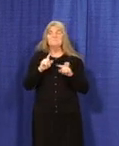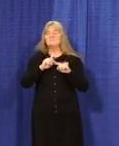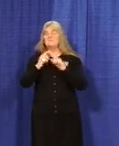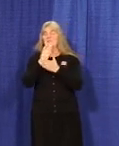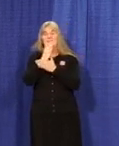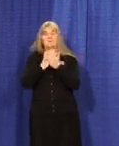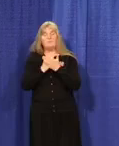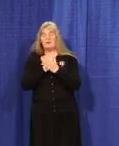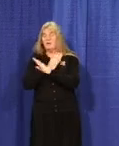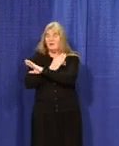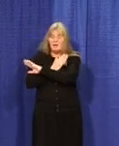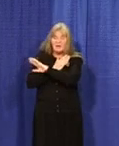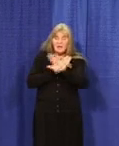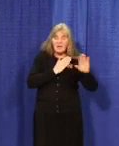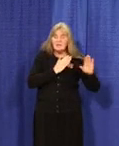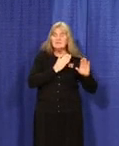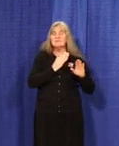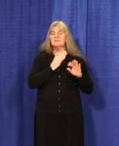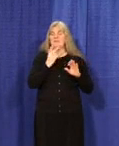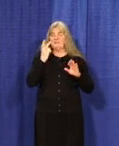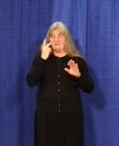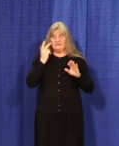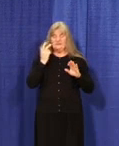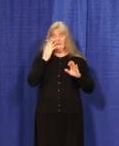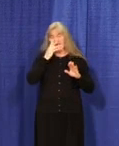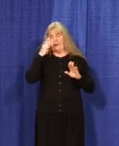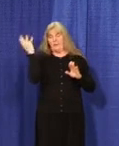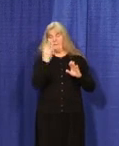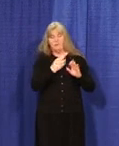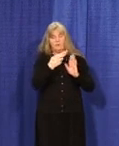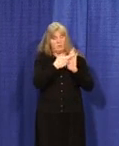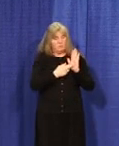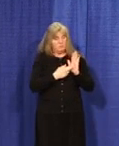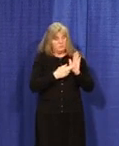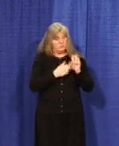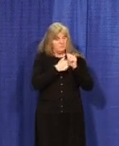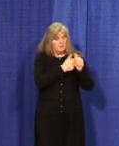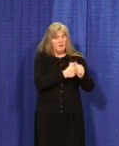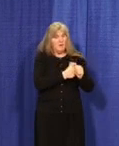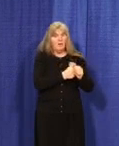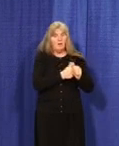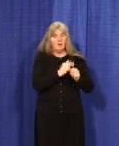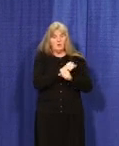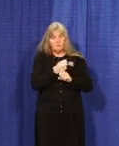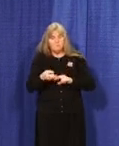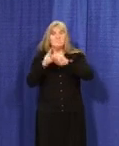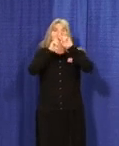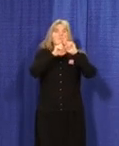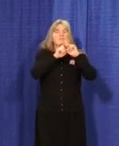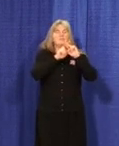let their guard down, and we do not want to see that happening here in the Yukon. We need to continue to practice